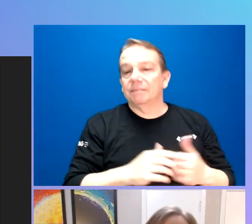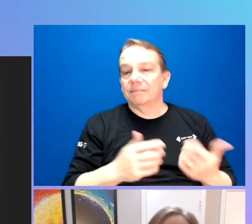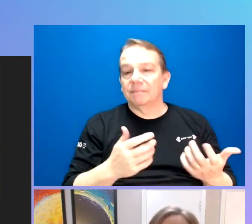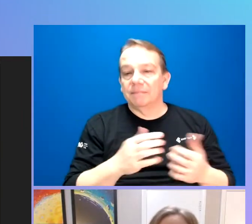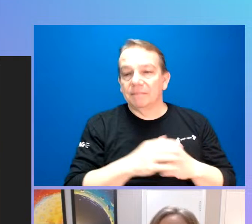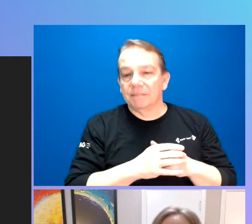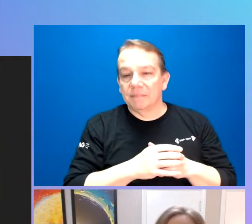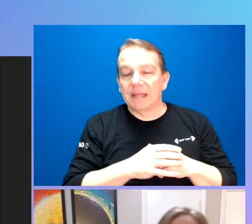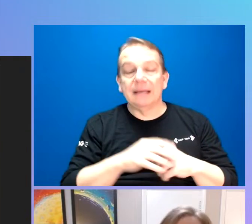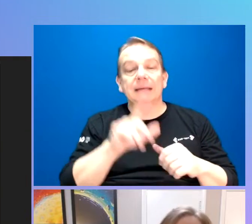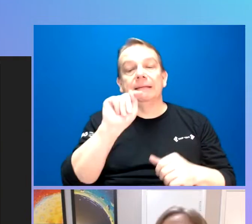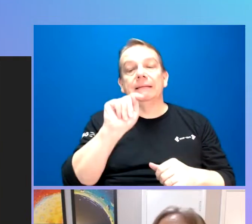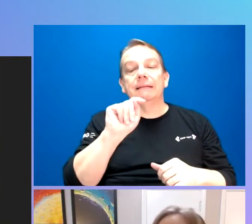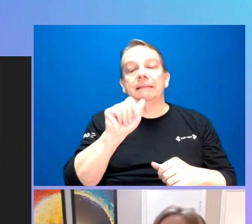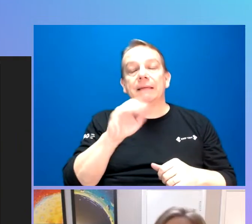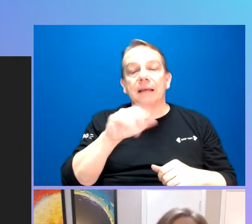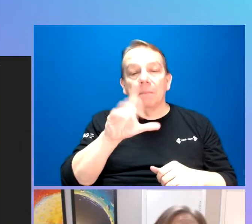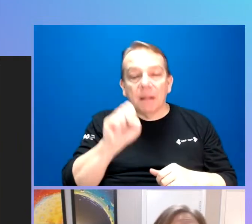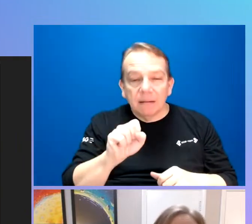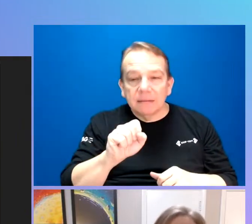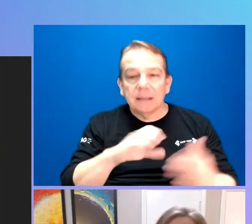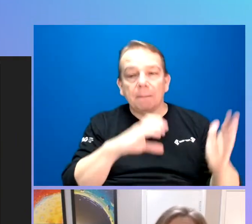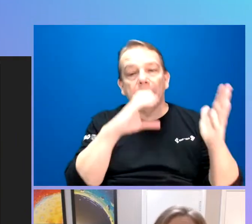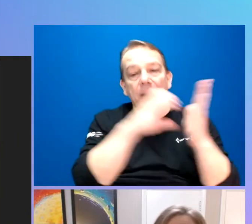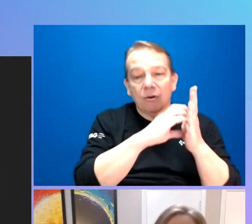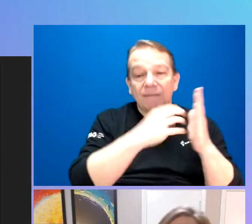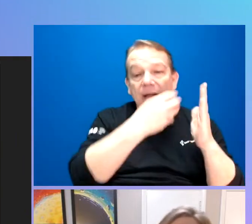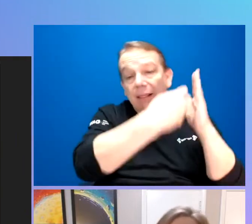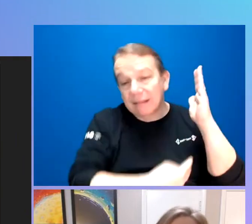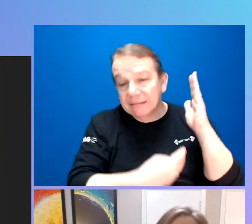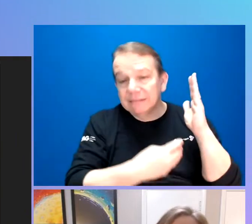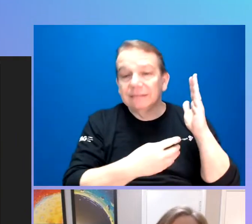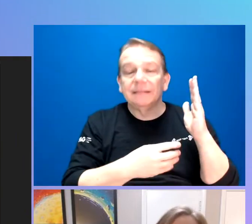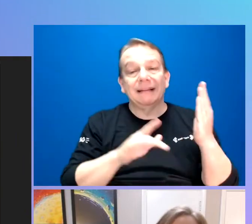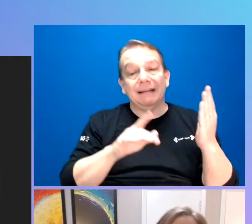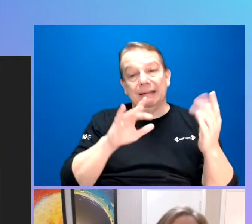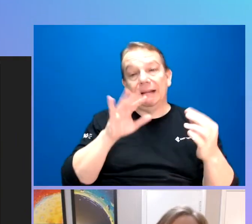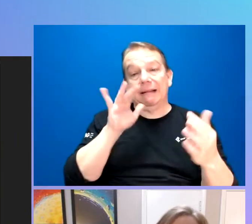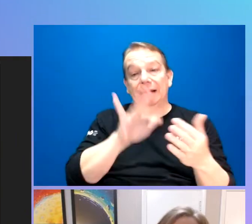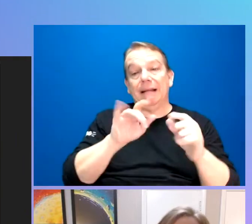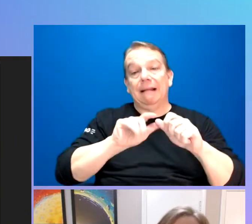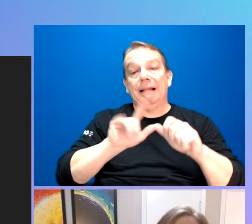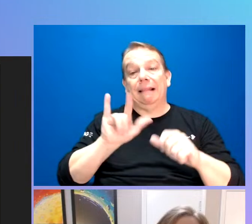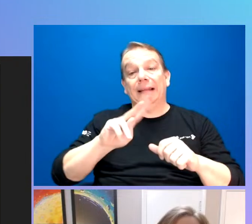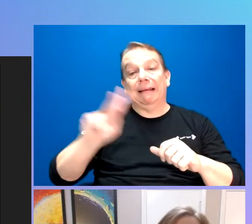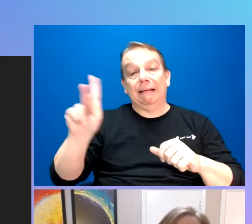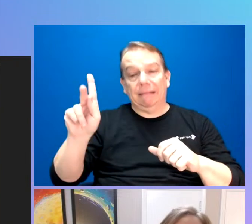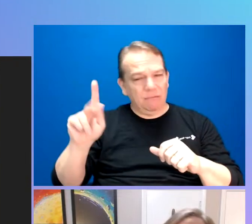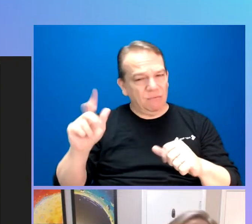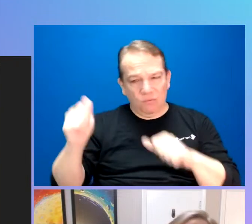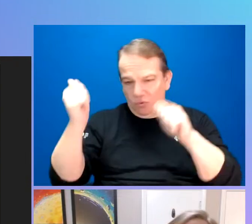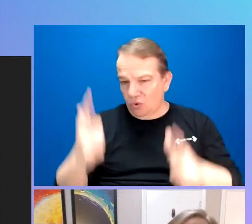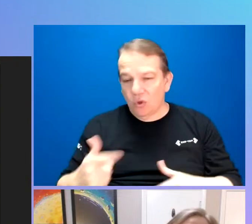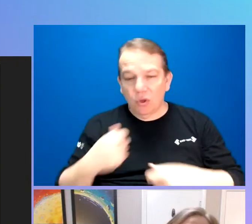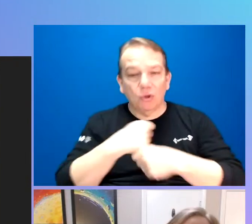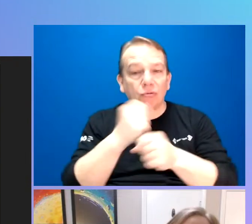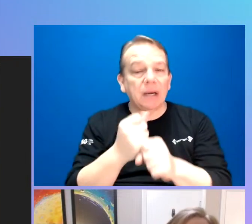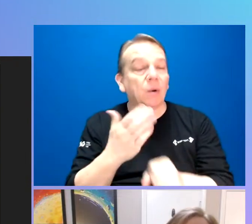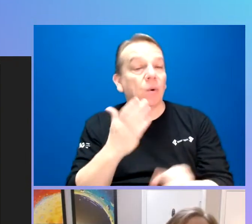elements, paragraphs, lists, links, and more are made of HTML